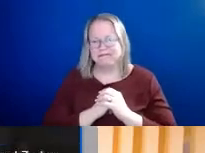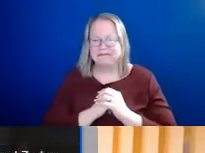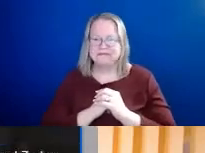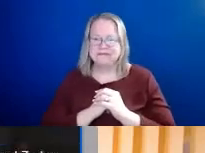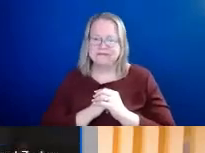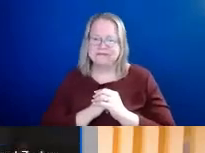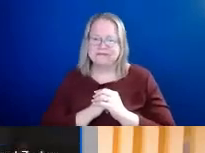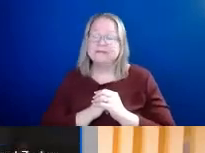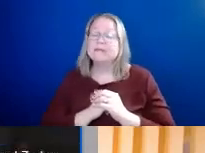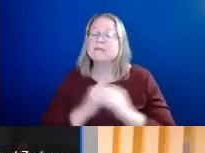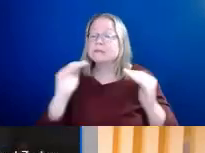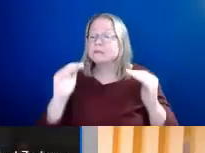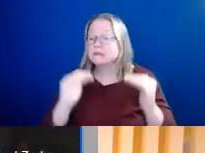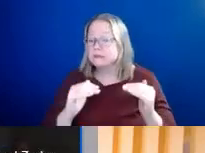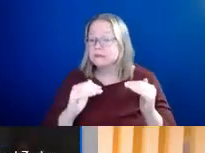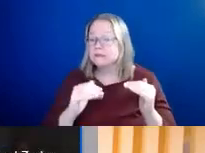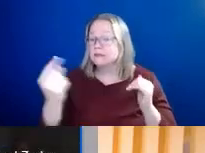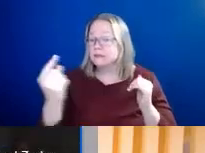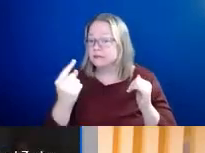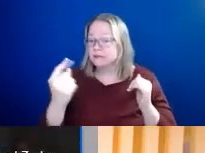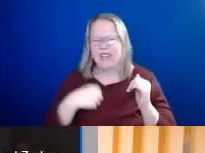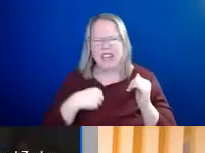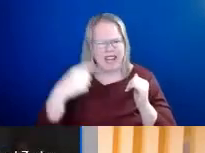Next question is is something I think you addressed 12:27:13 at the beginning